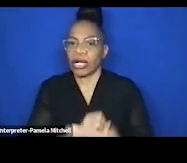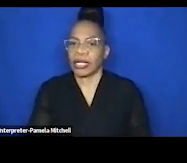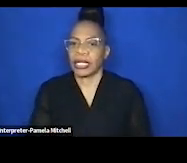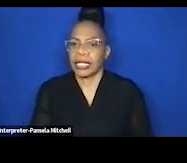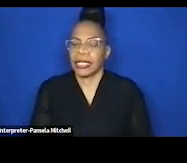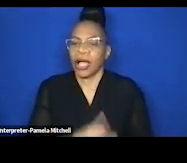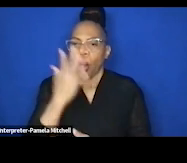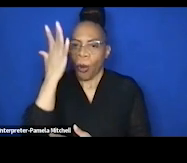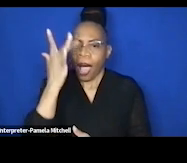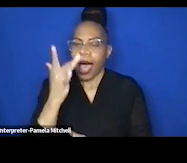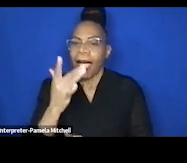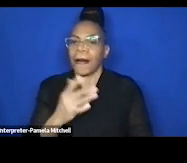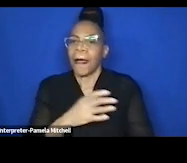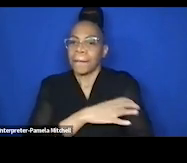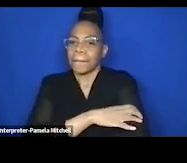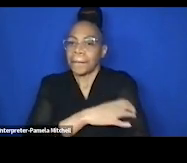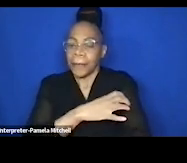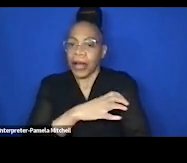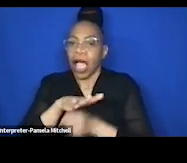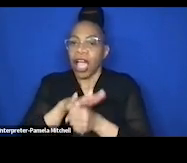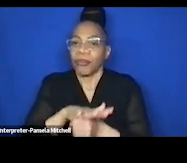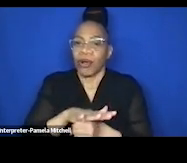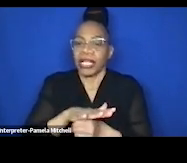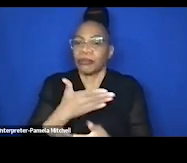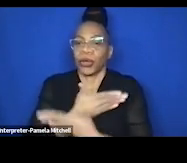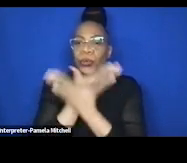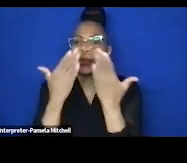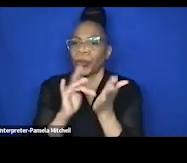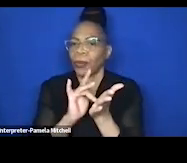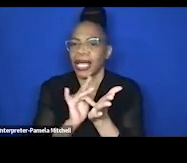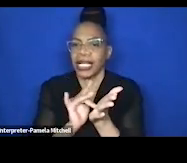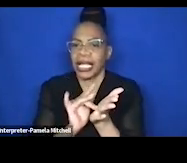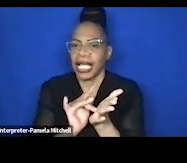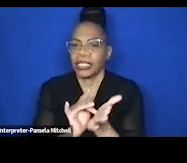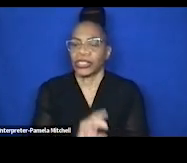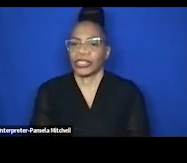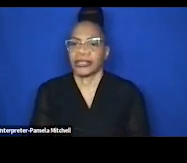But I had no medication. I didn't know I need medication. I didn't know how to get medication.